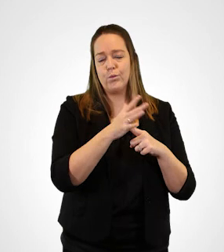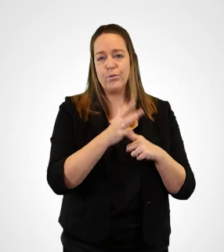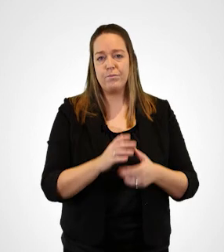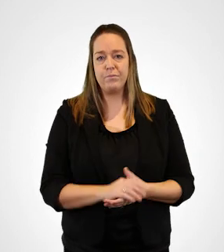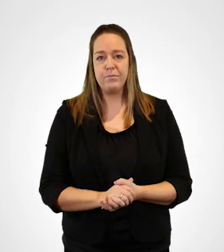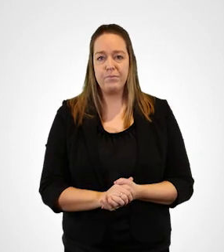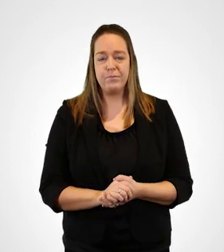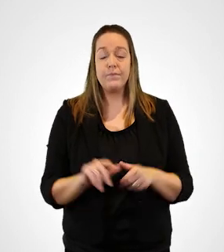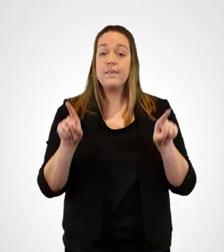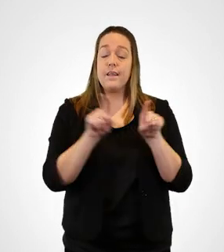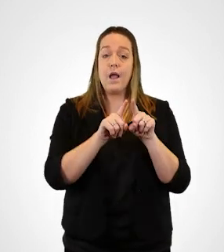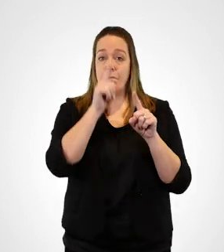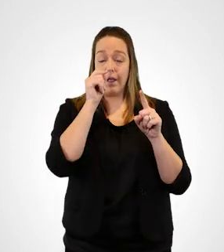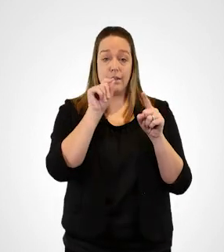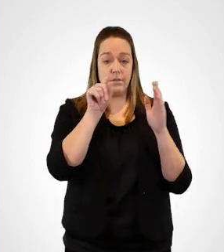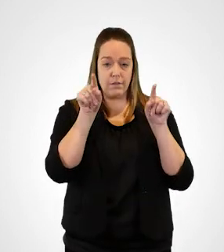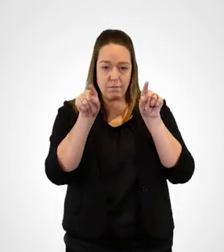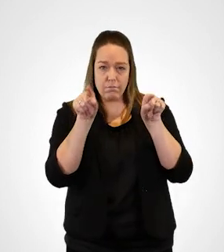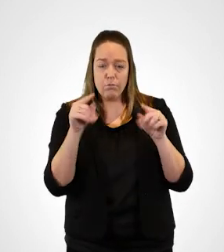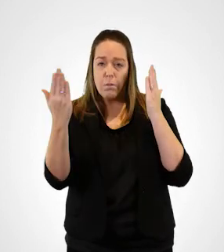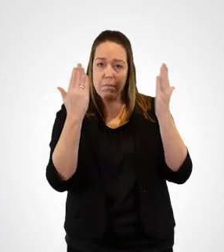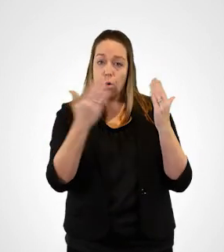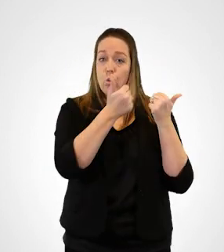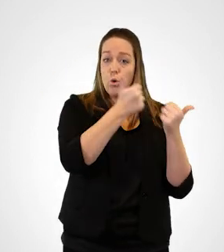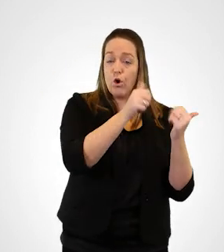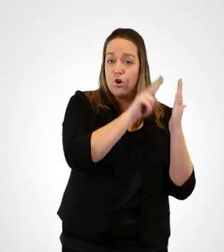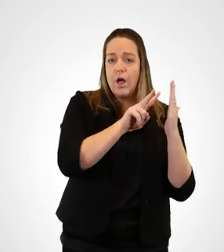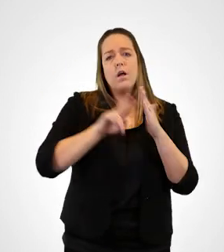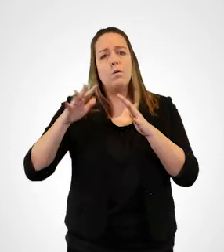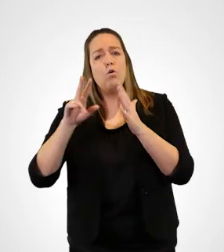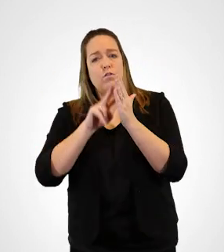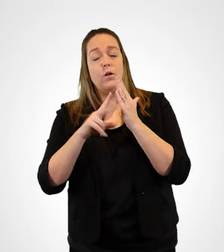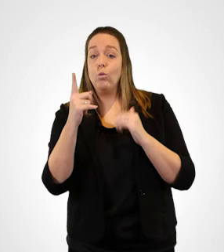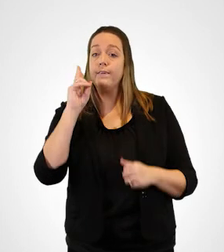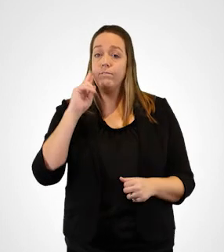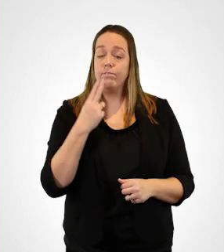And we've also seen when we compare good and poor readers who are deaf